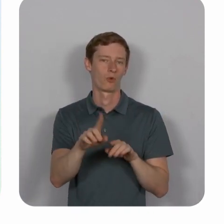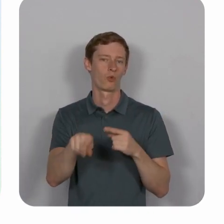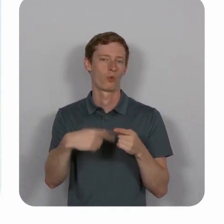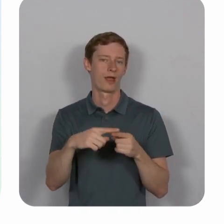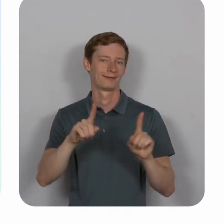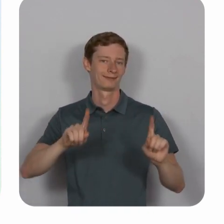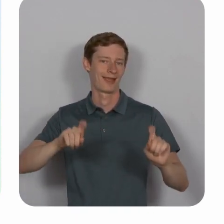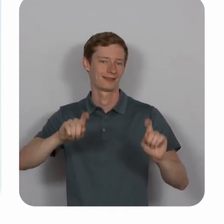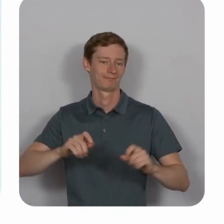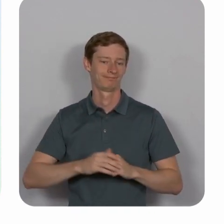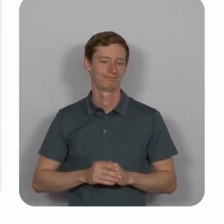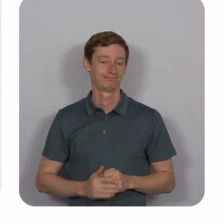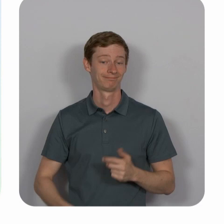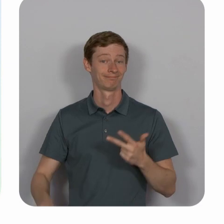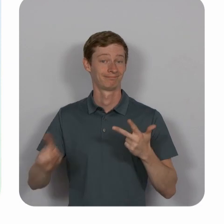Three. Overfitting.